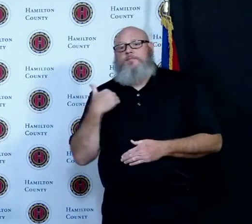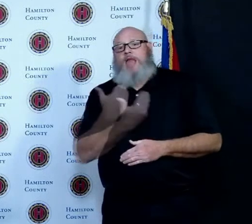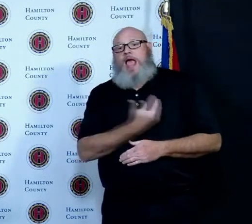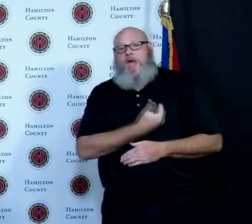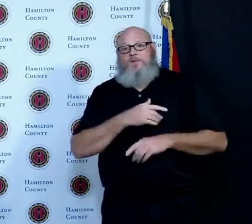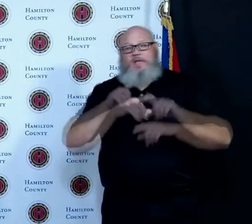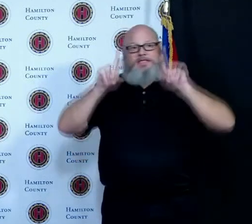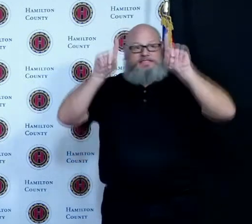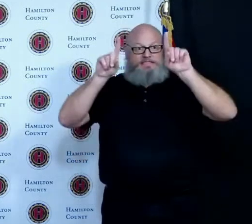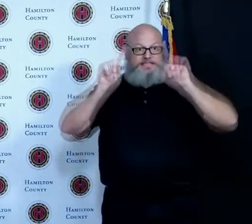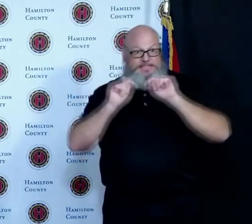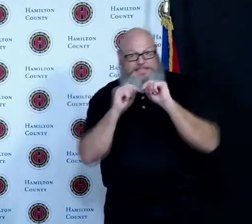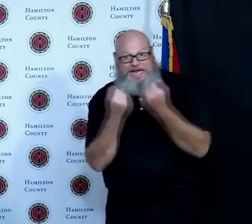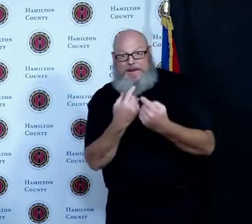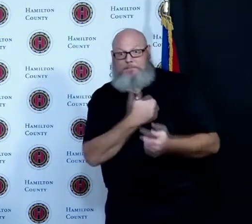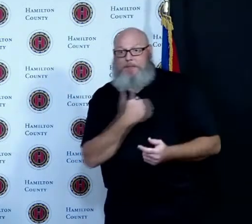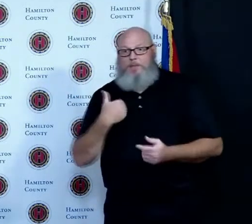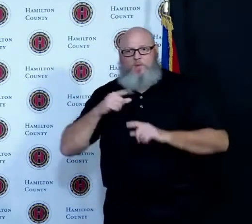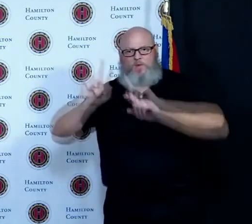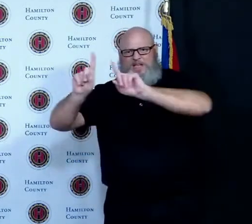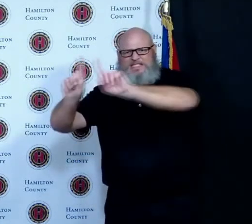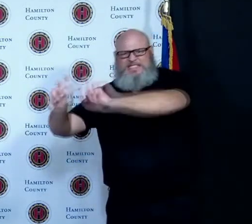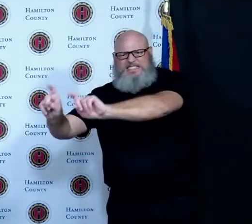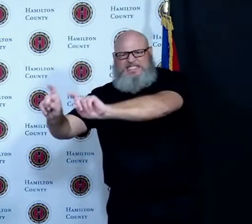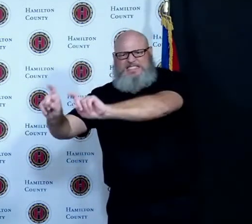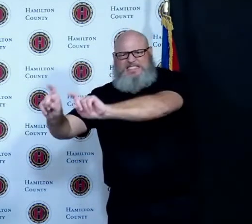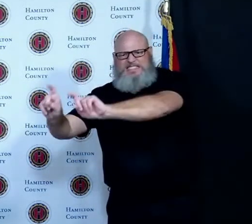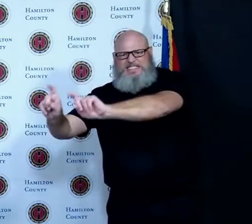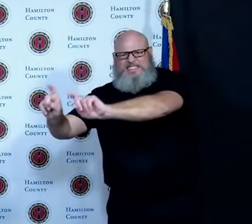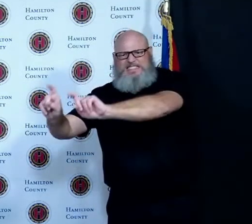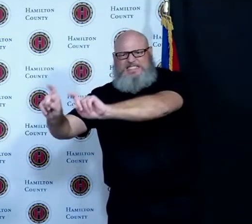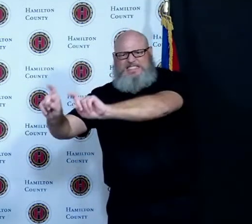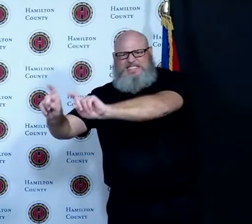to get tested so please take advantage of this great resource here in Hamilton County